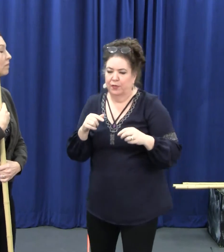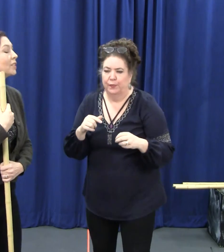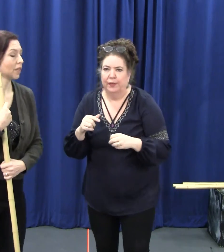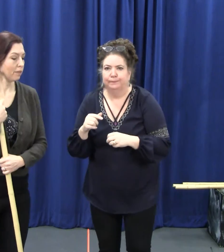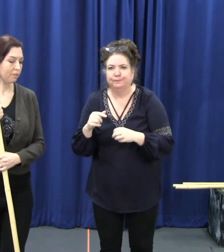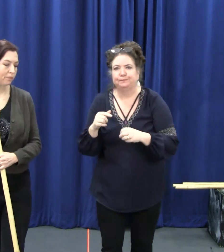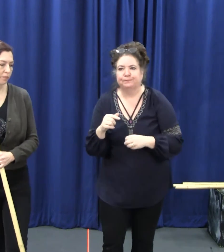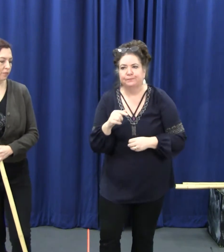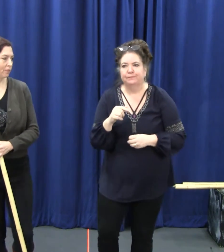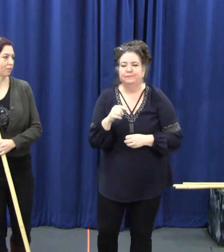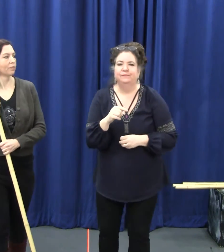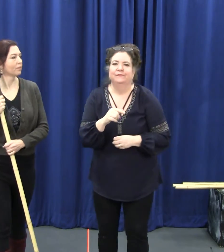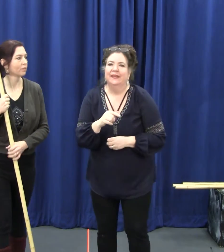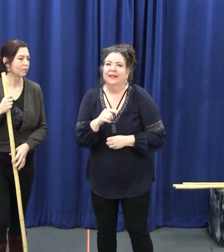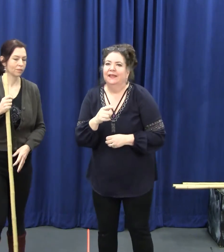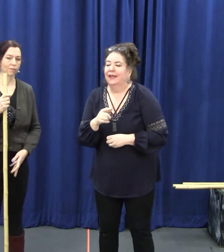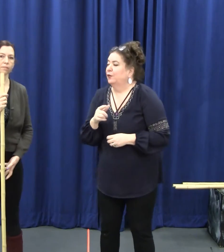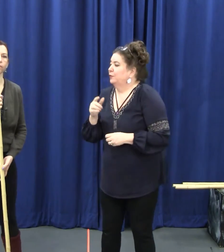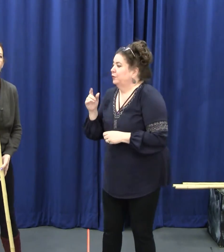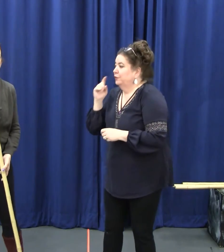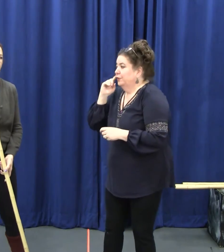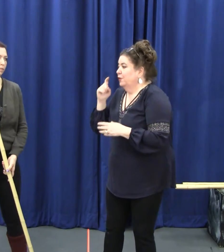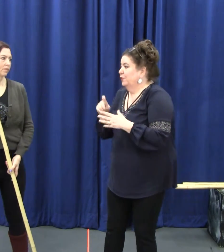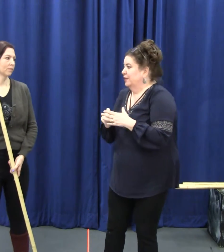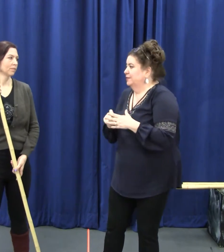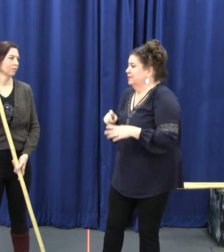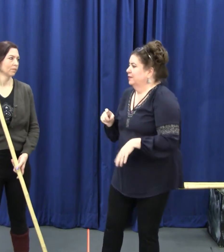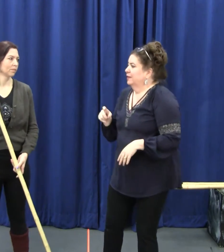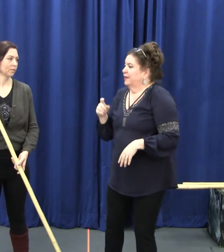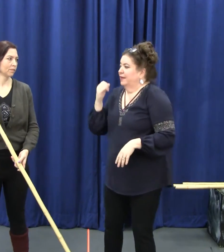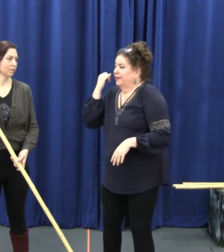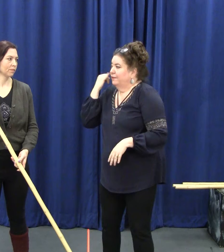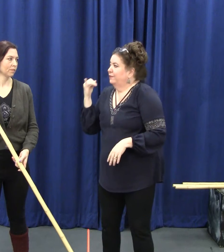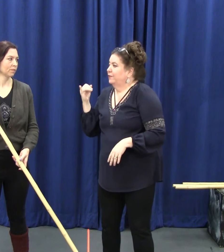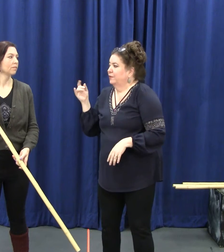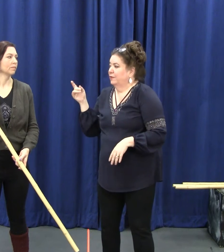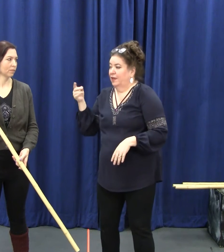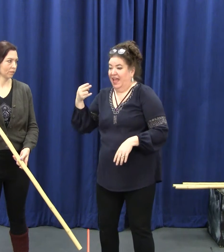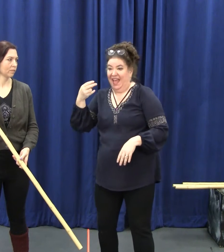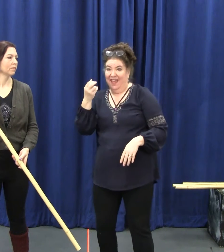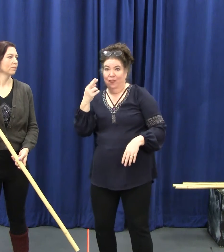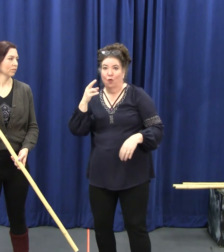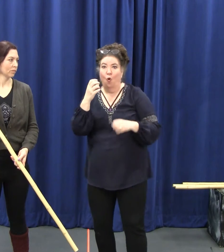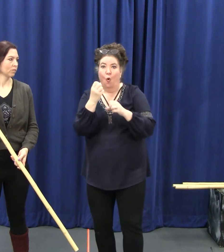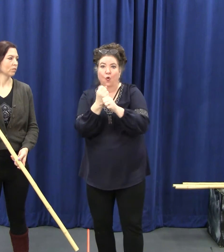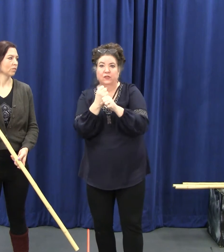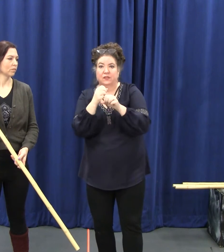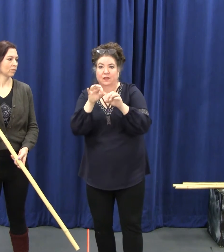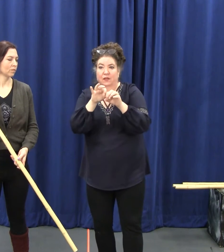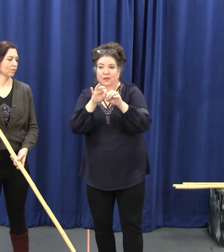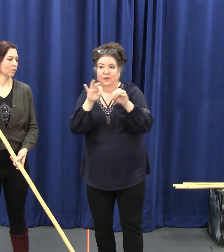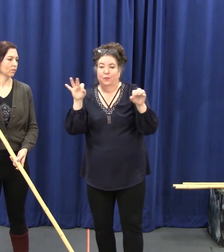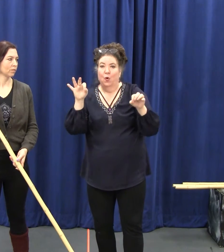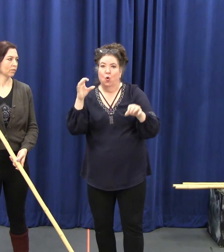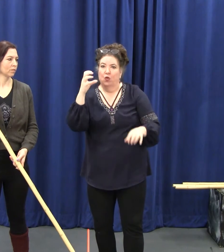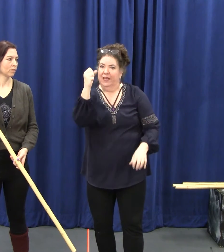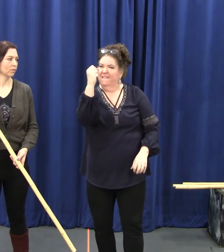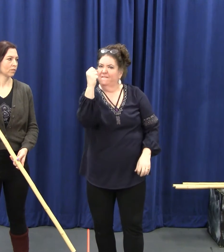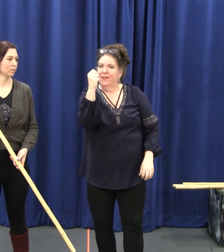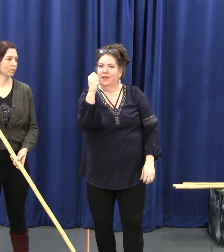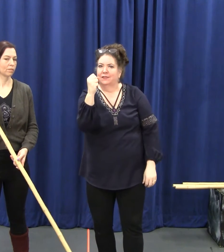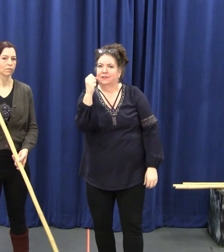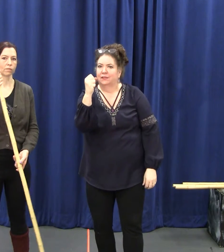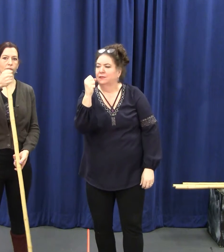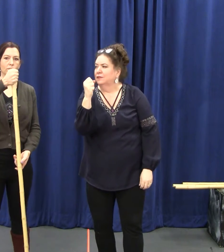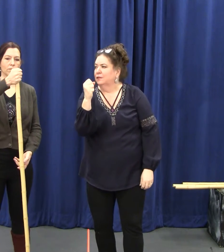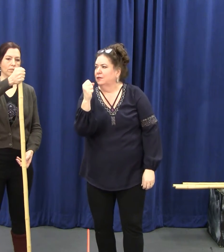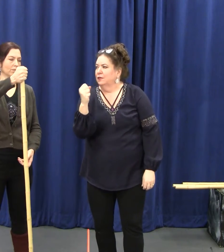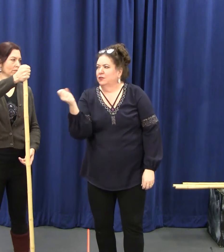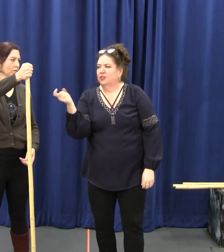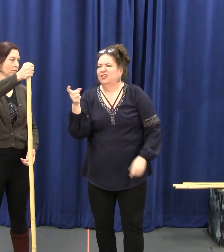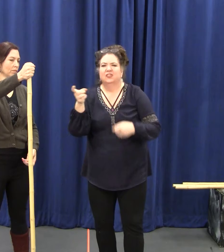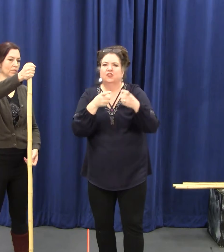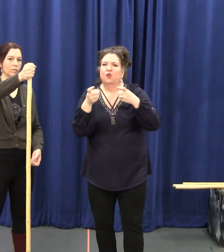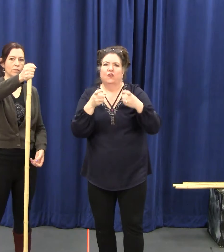a little bit) Now you'll notice, if Heather holds the pole in a fist, she can control